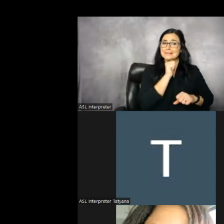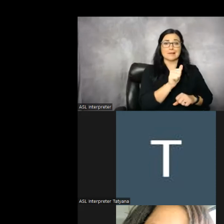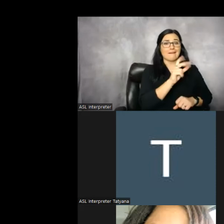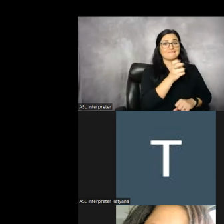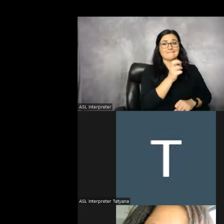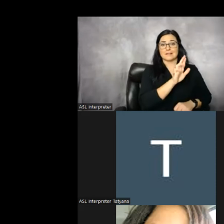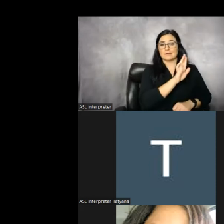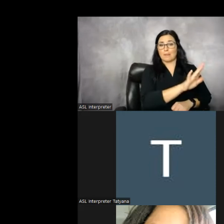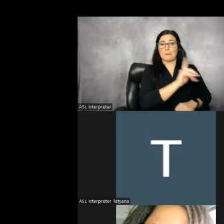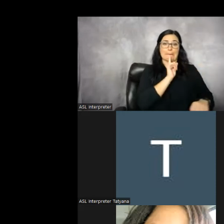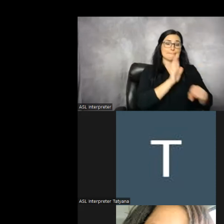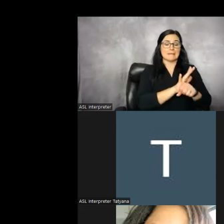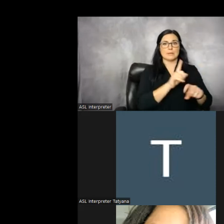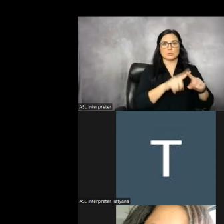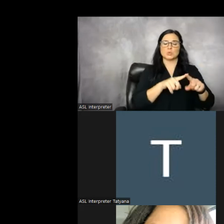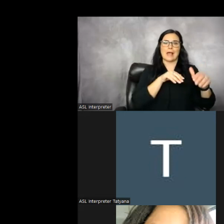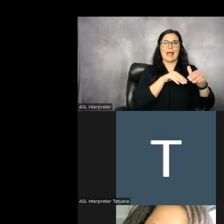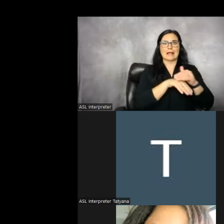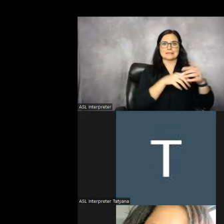"commitment" to accessibility.